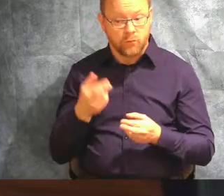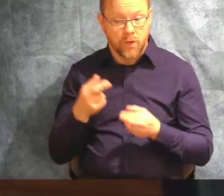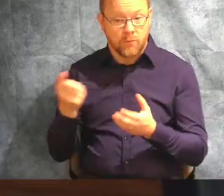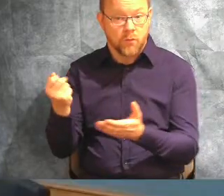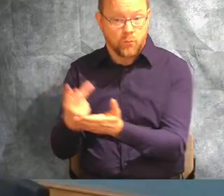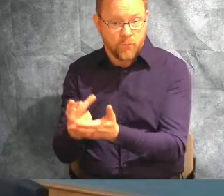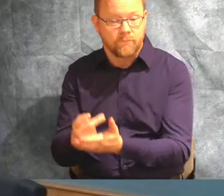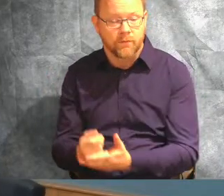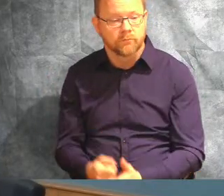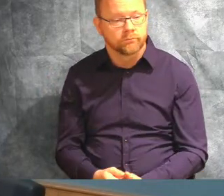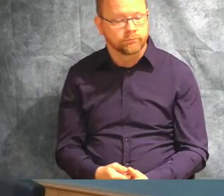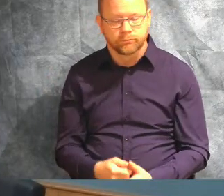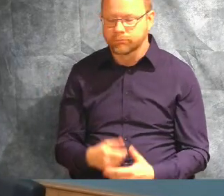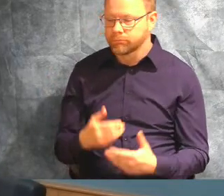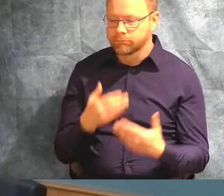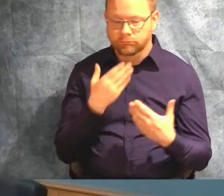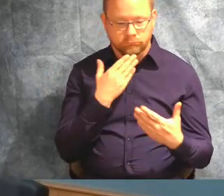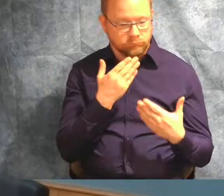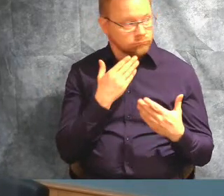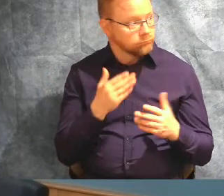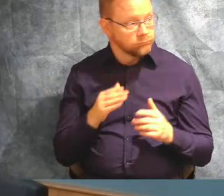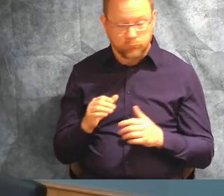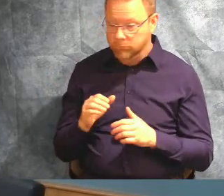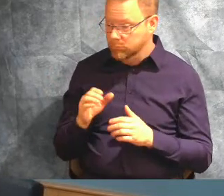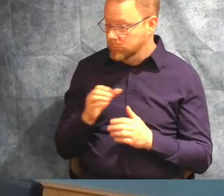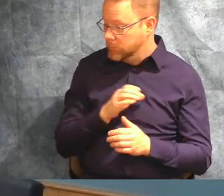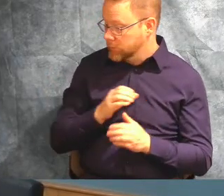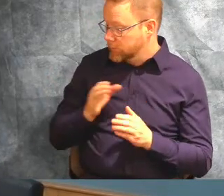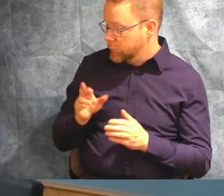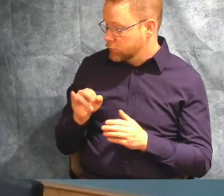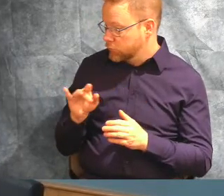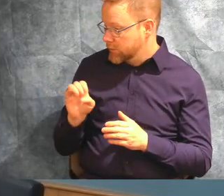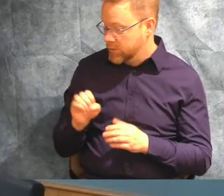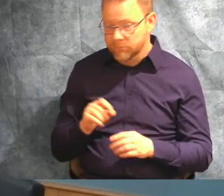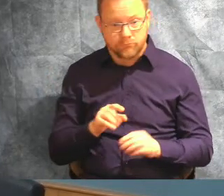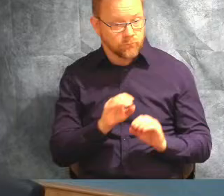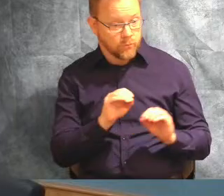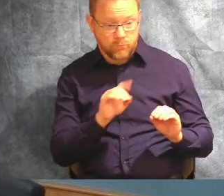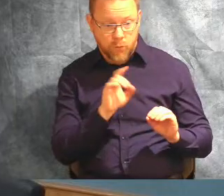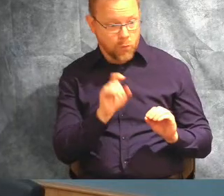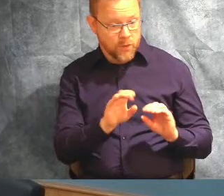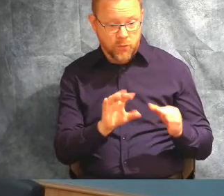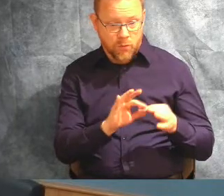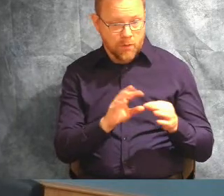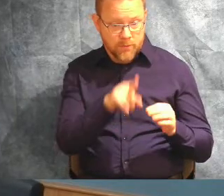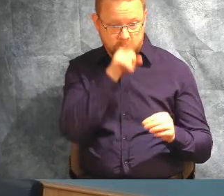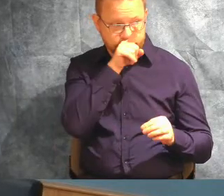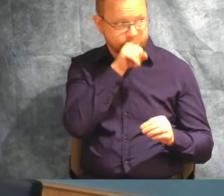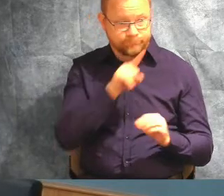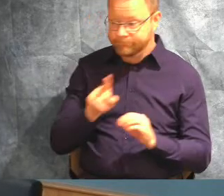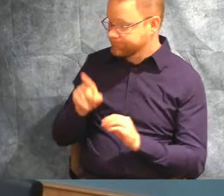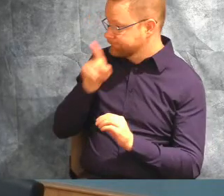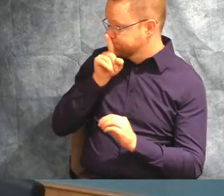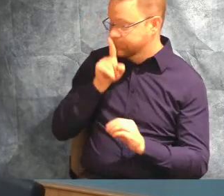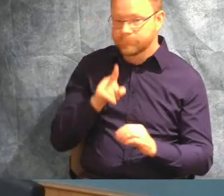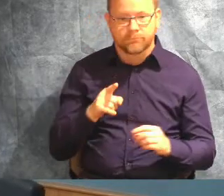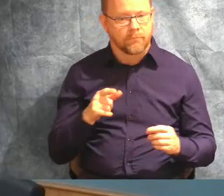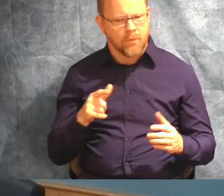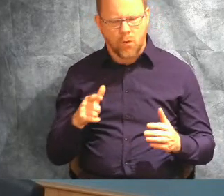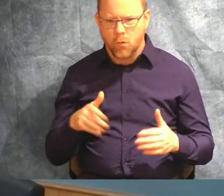Thank you. Commissioner Reece no questions no comments. Okay Mr. I'm just happy to hear it